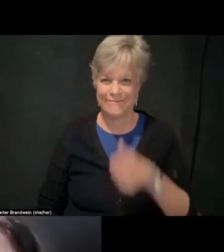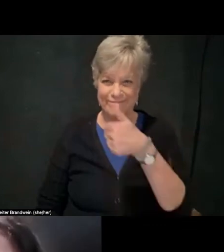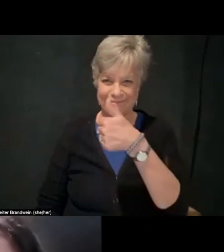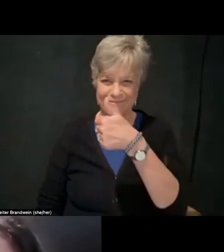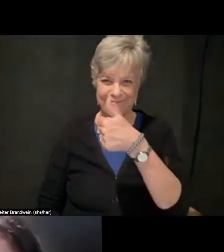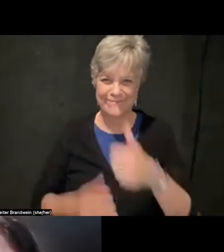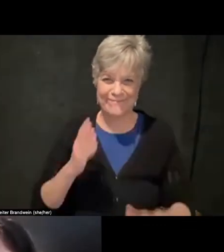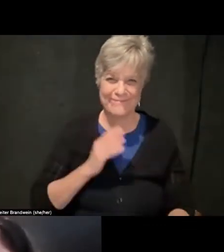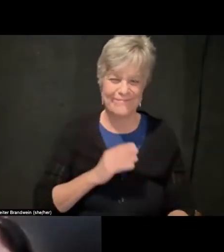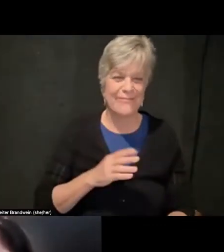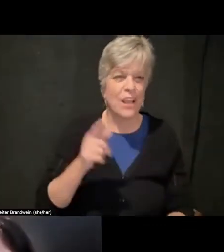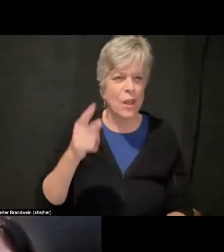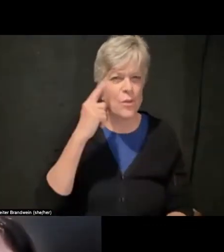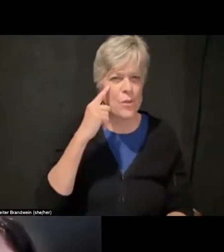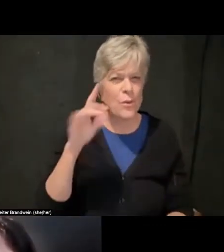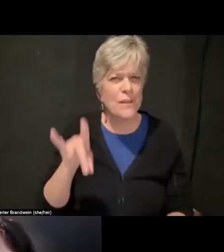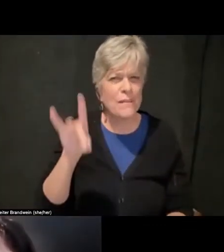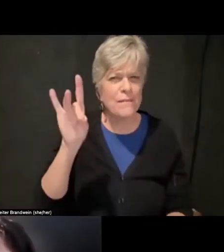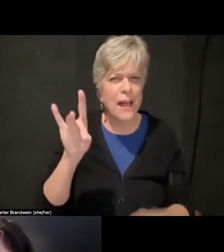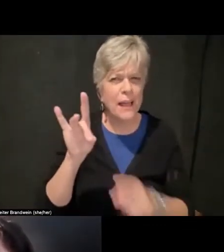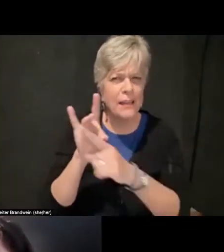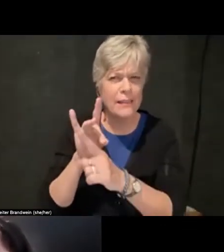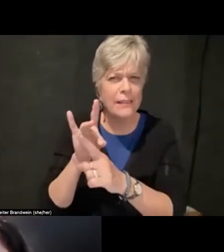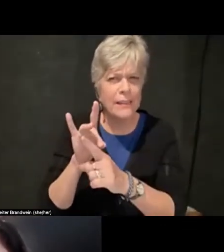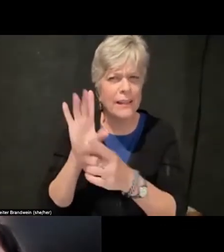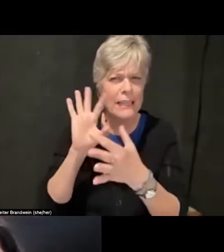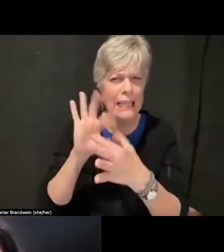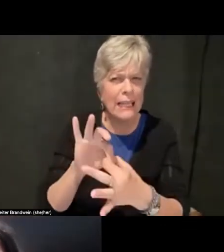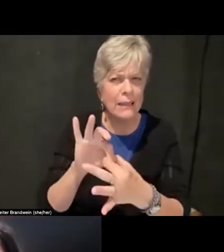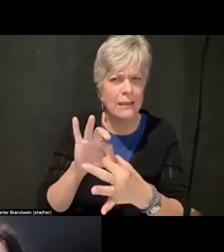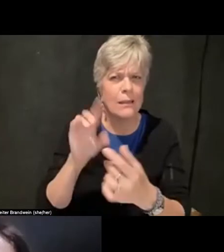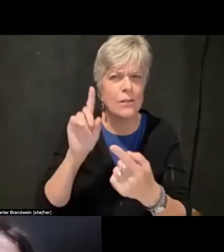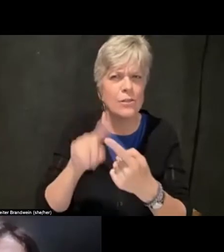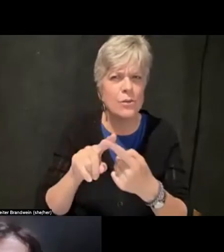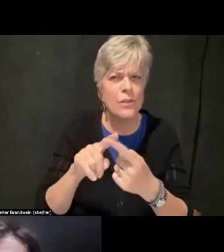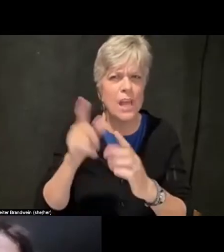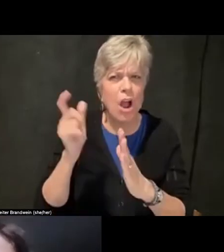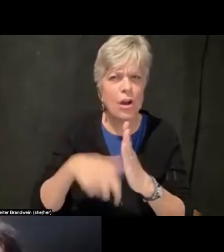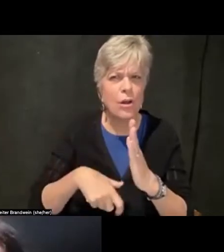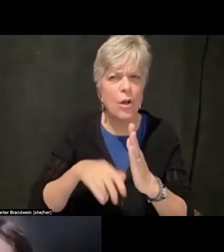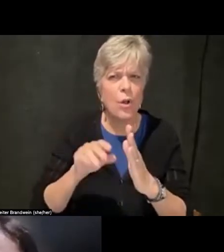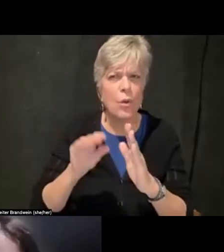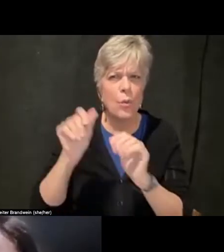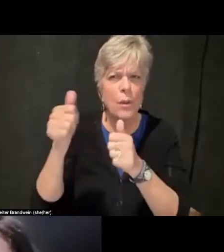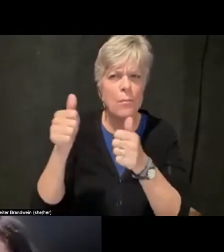that we put in the hub - Yeah. on disability cultural centers?